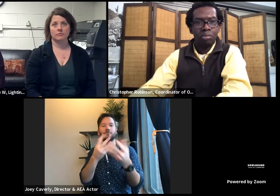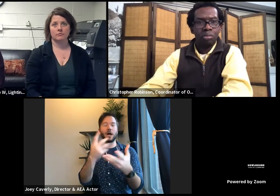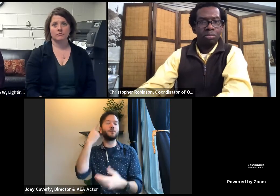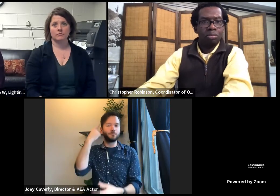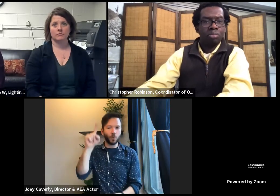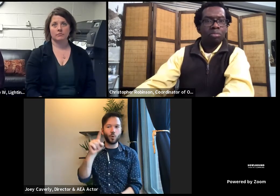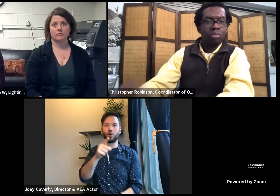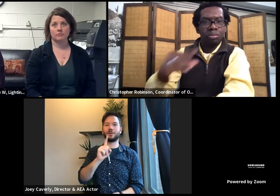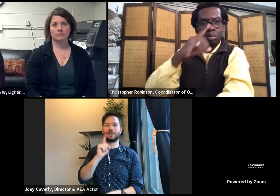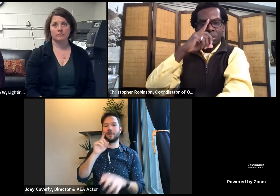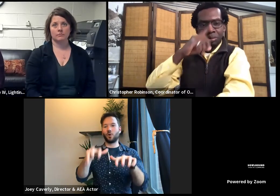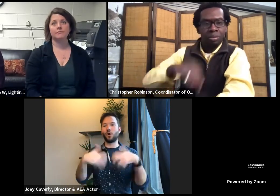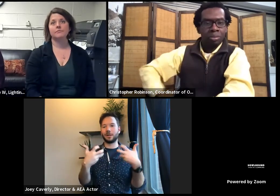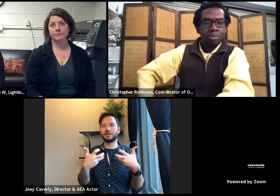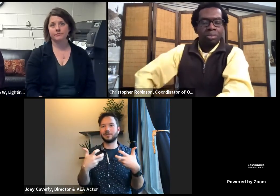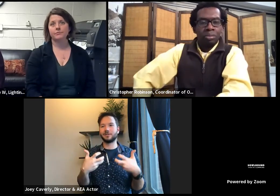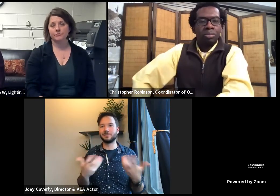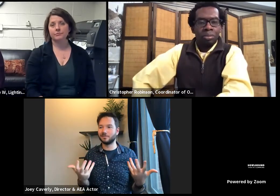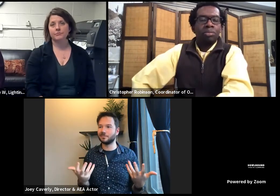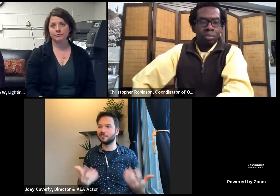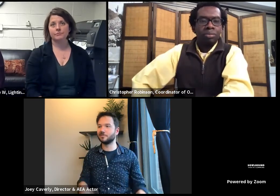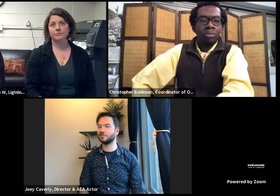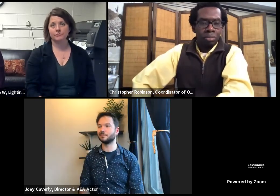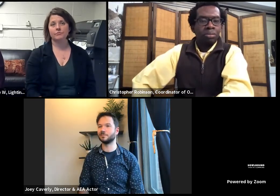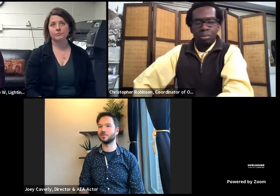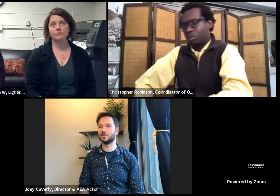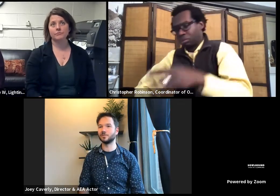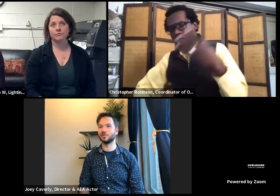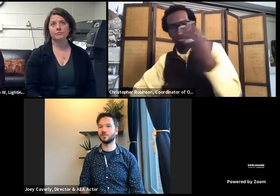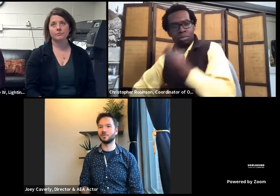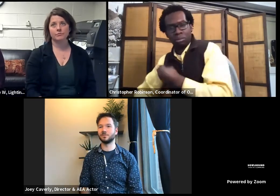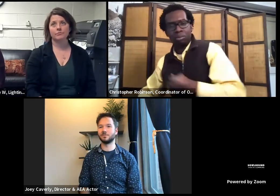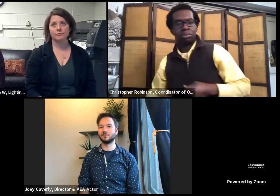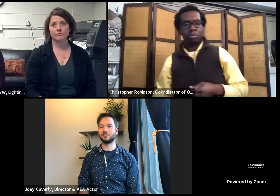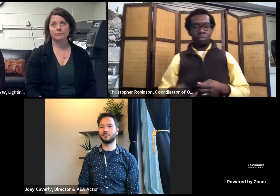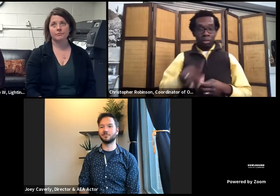So she was responsible to make sure that there was accessibility provided for deaf audiences.